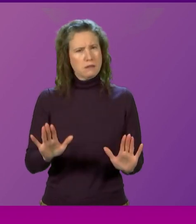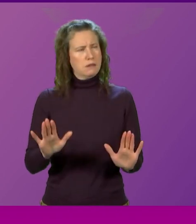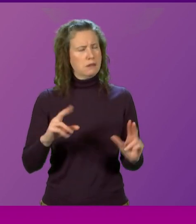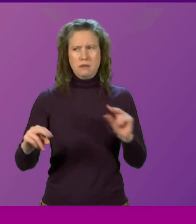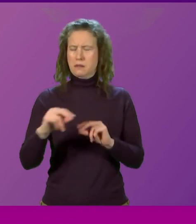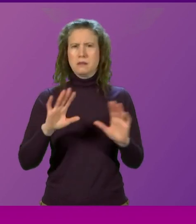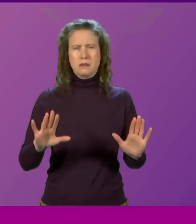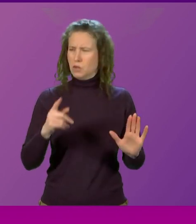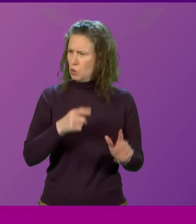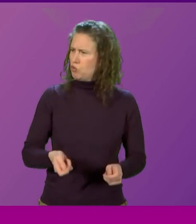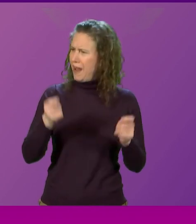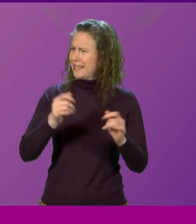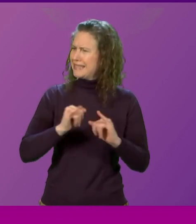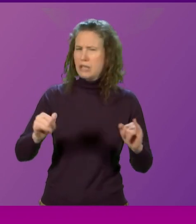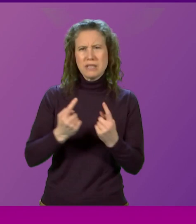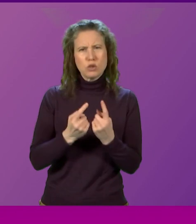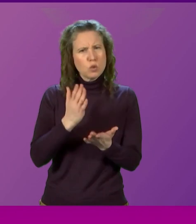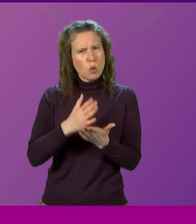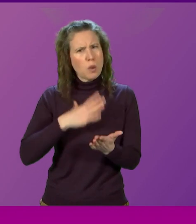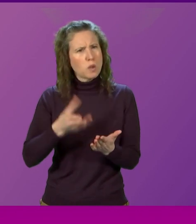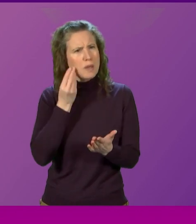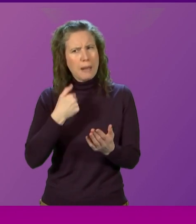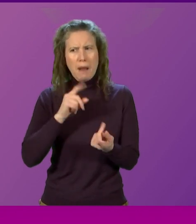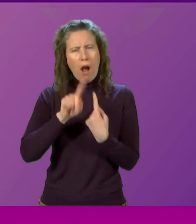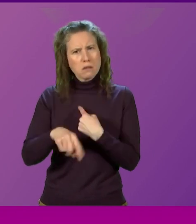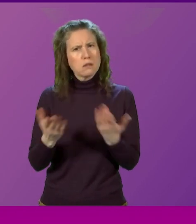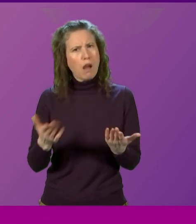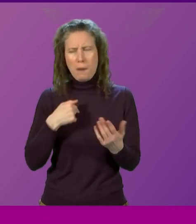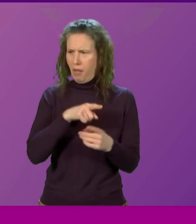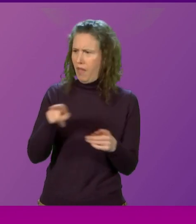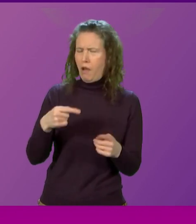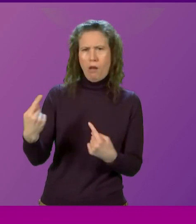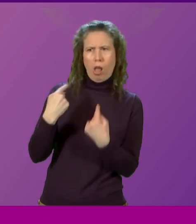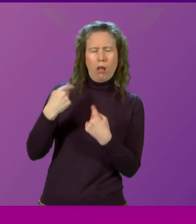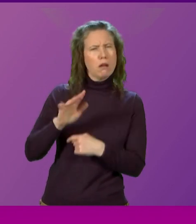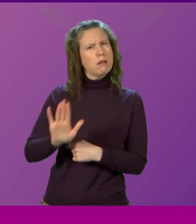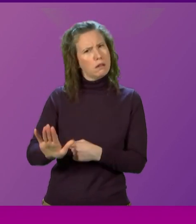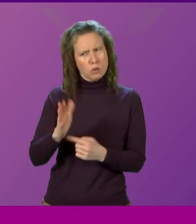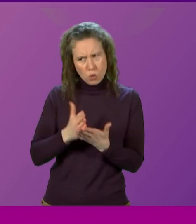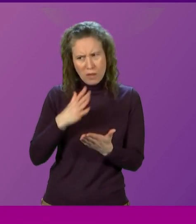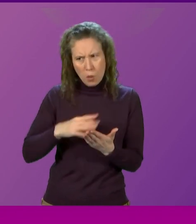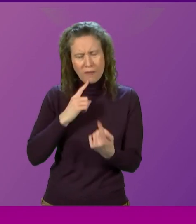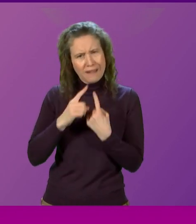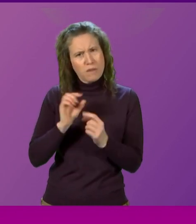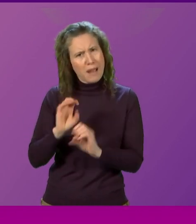having raised those really serious issues, the Conservatives would want to hear the information that answers the questions.